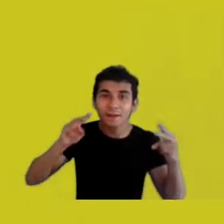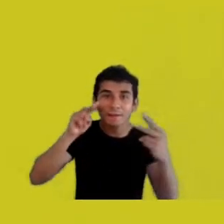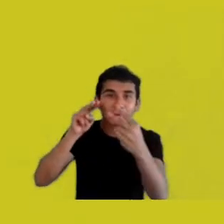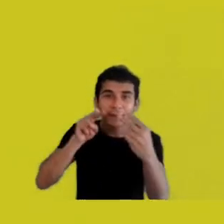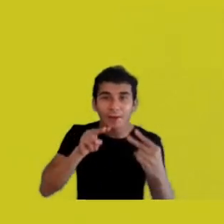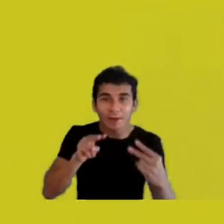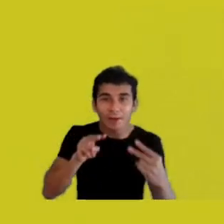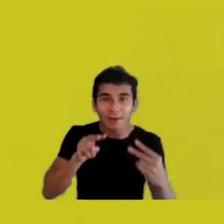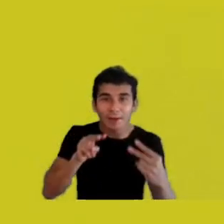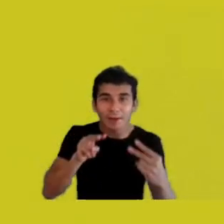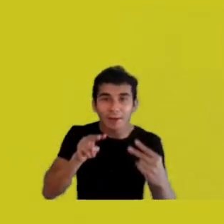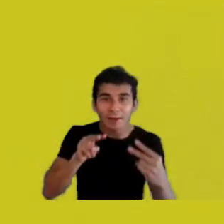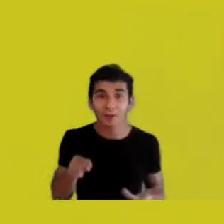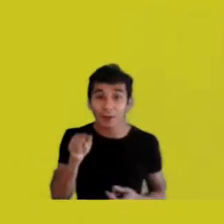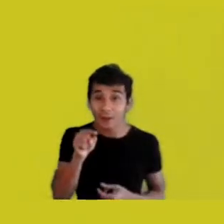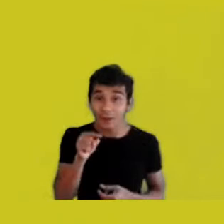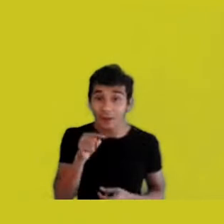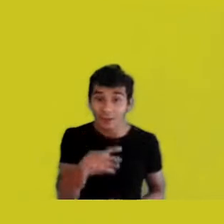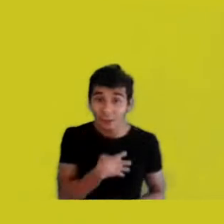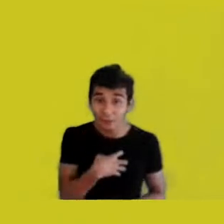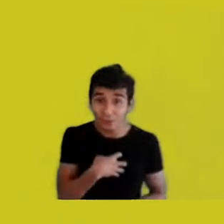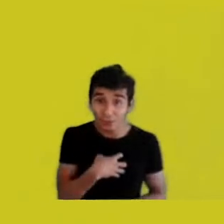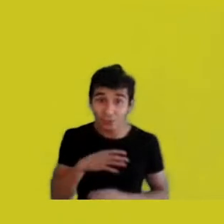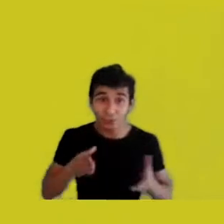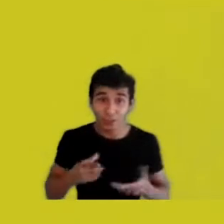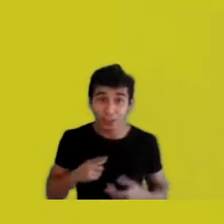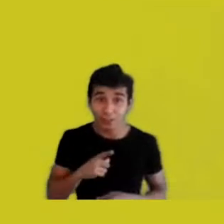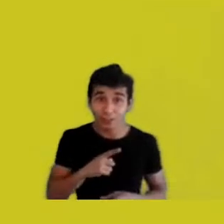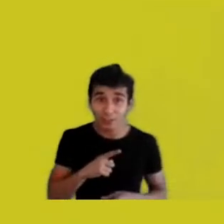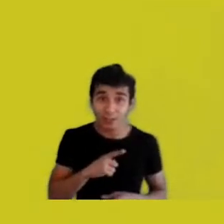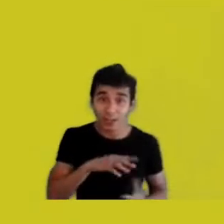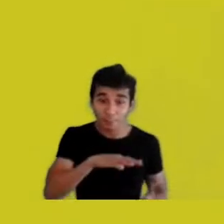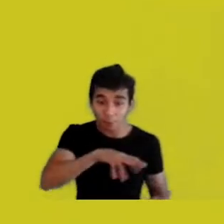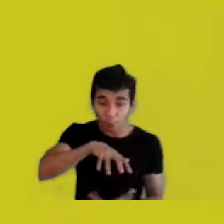this fractality is already being lived for a long time.